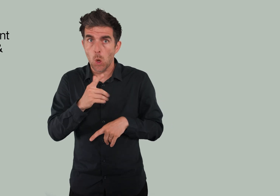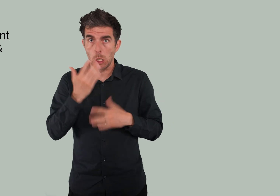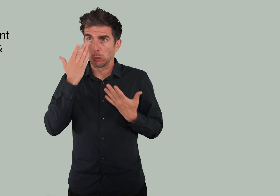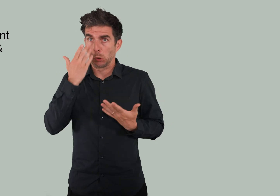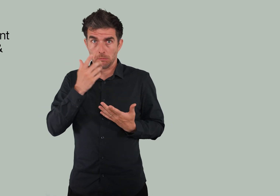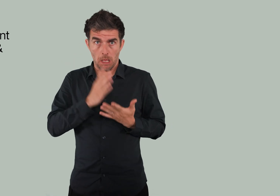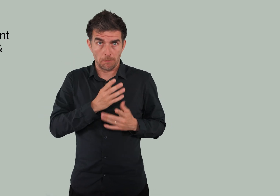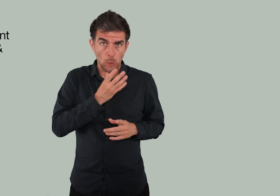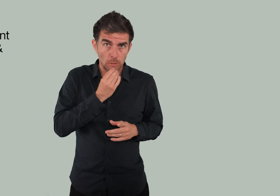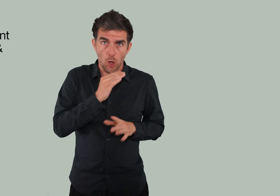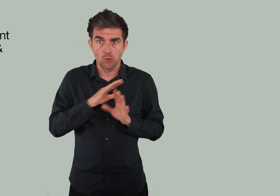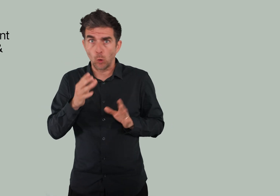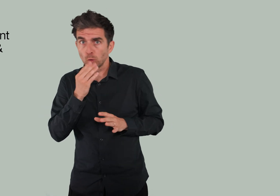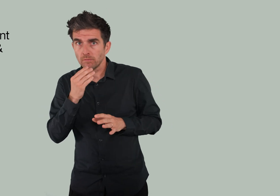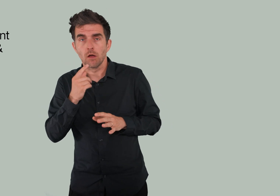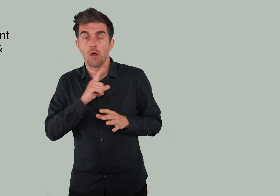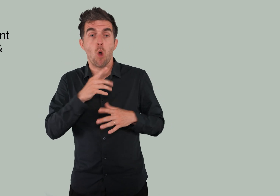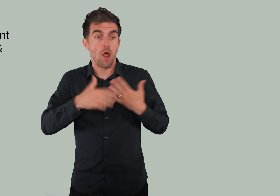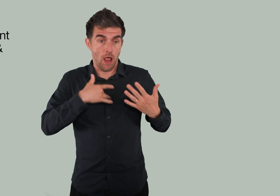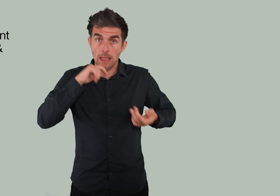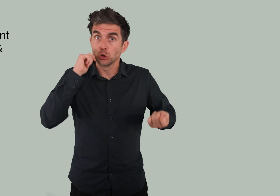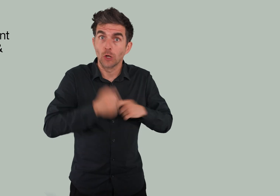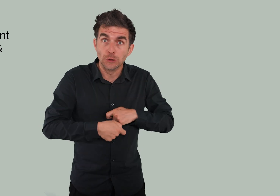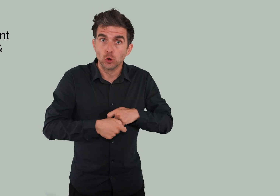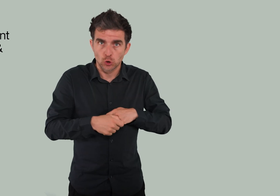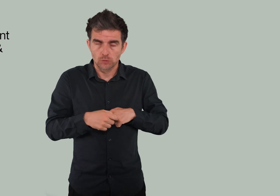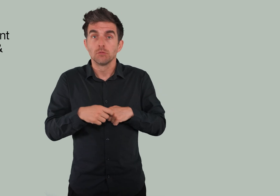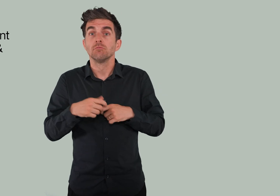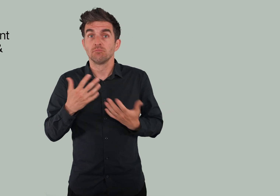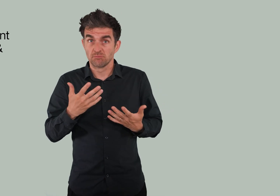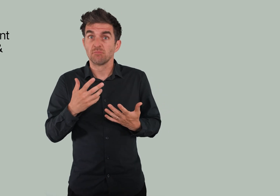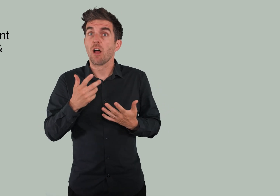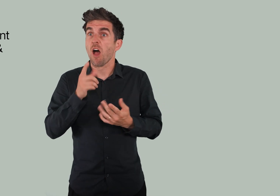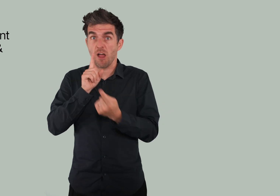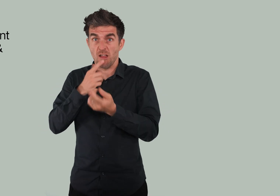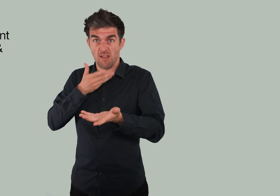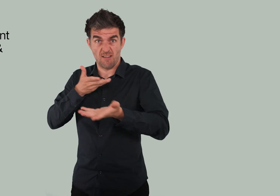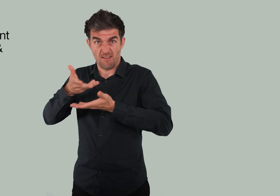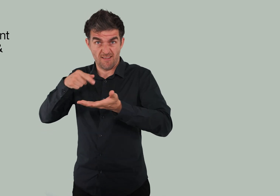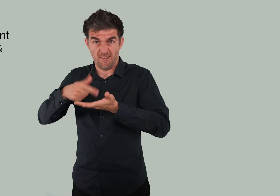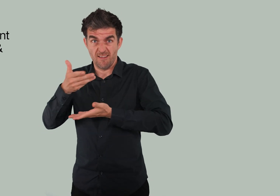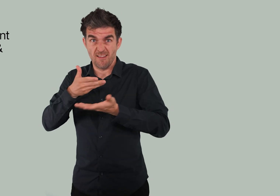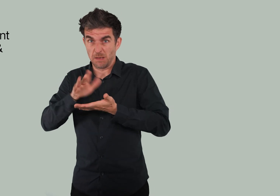not knowing what would be useful, changes in their condition, or the fact that the evidence is oral